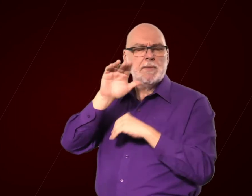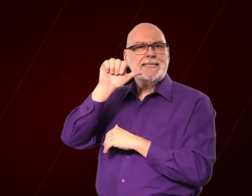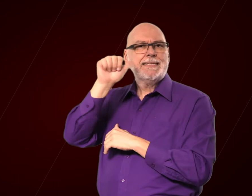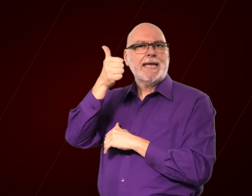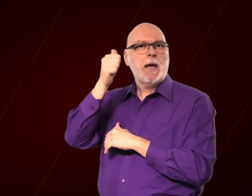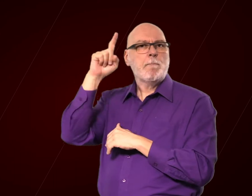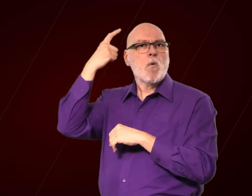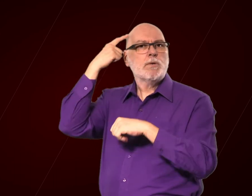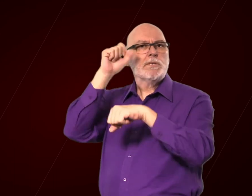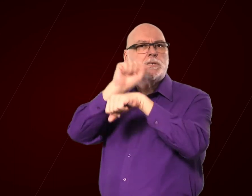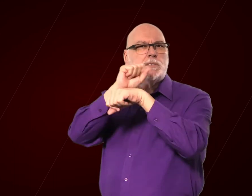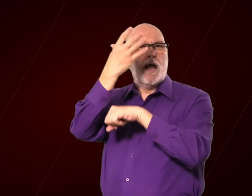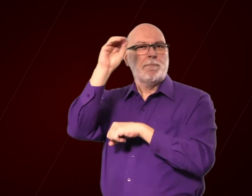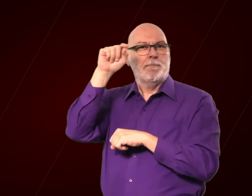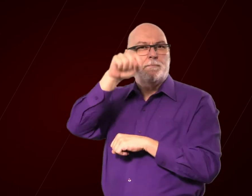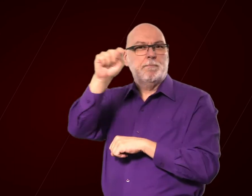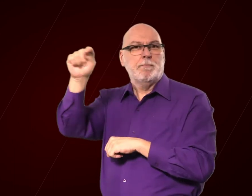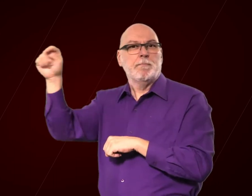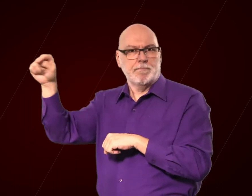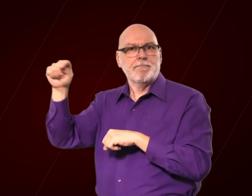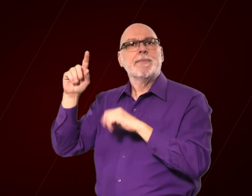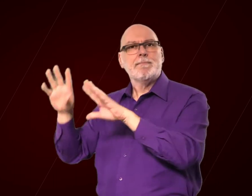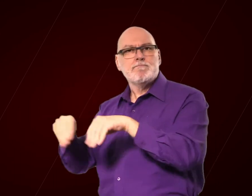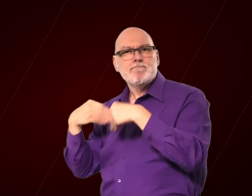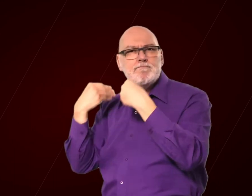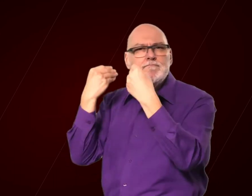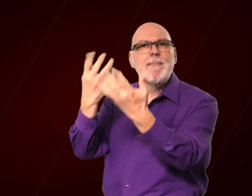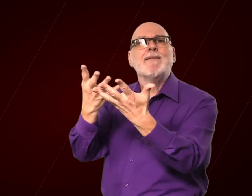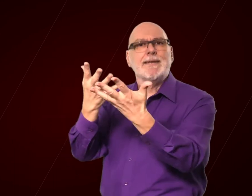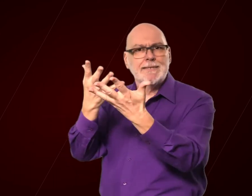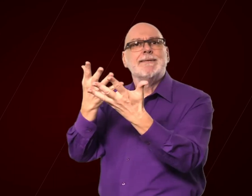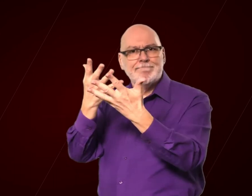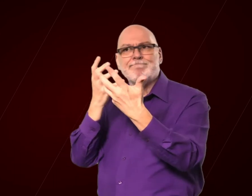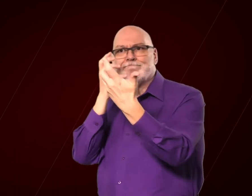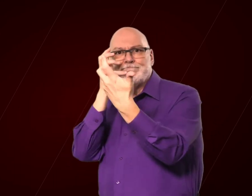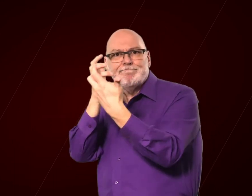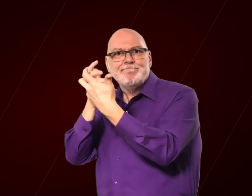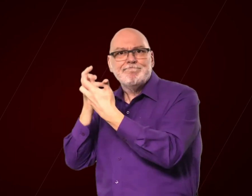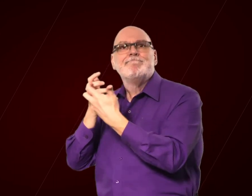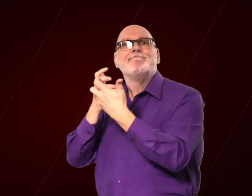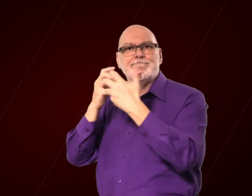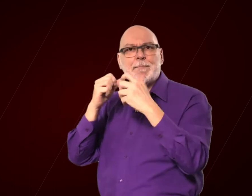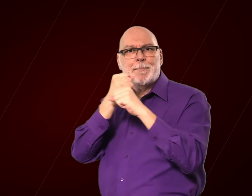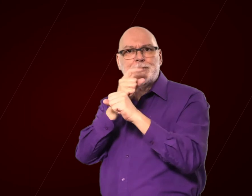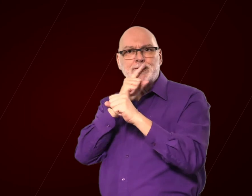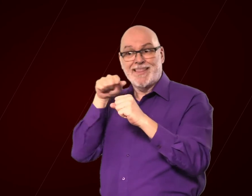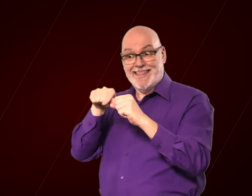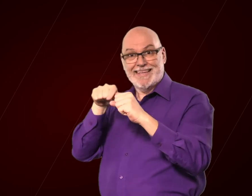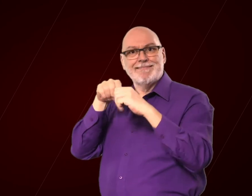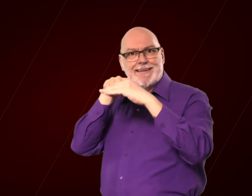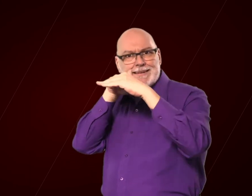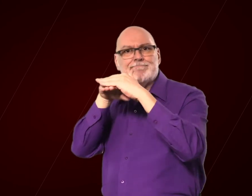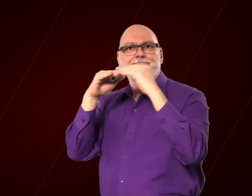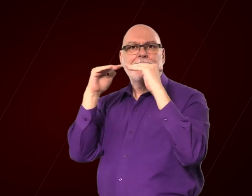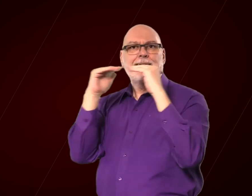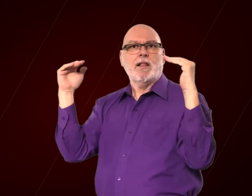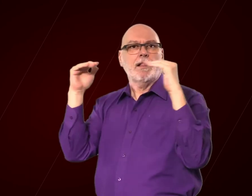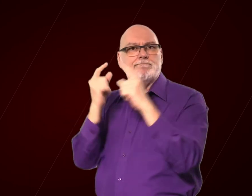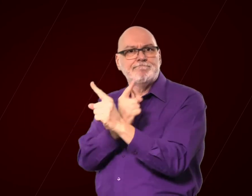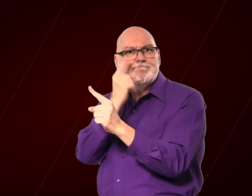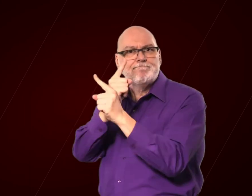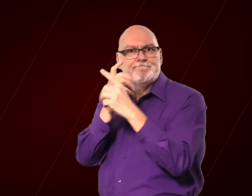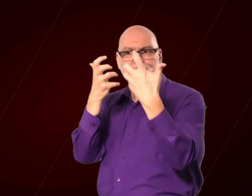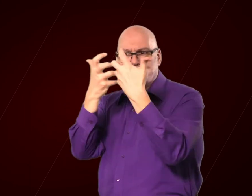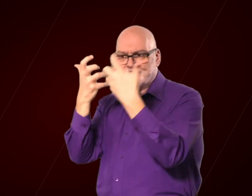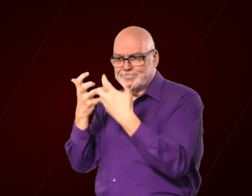10 employers in the province to provide entry-level positions